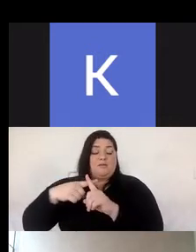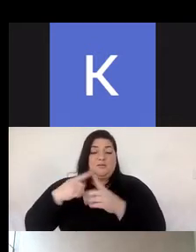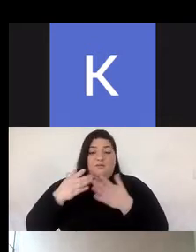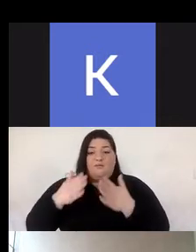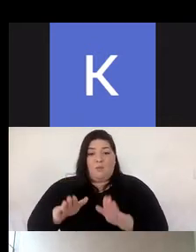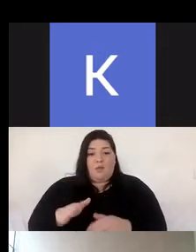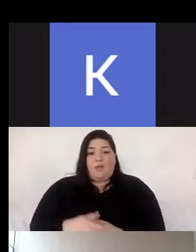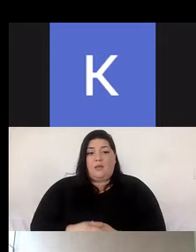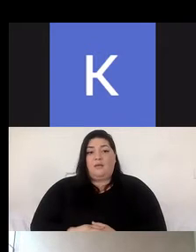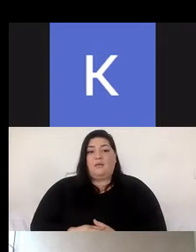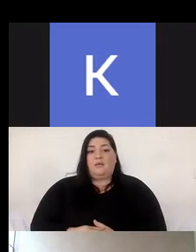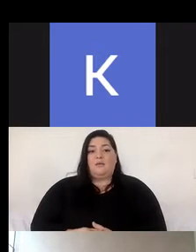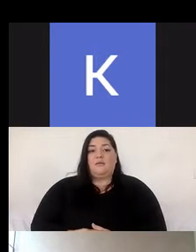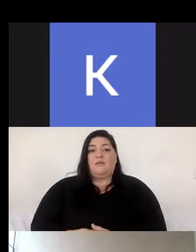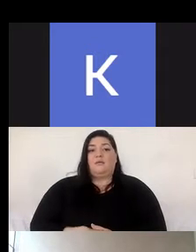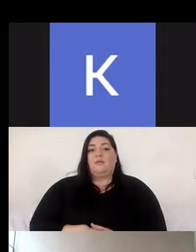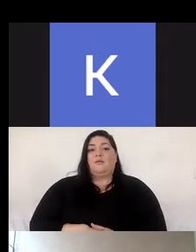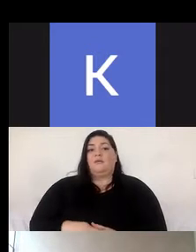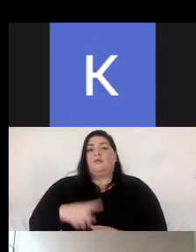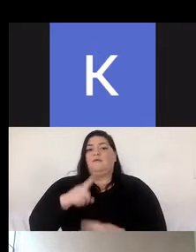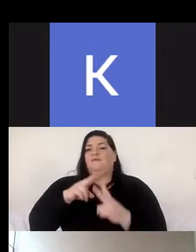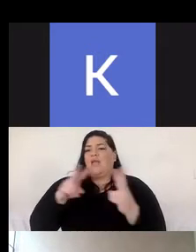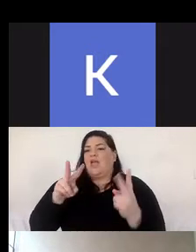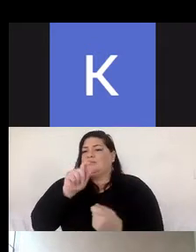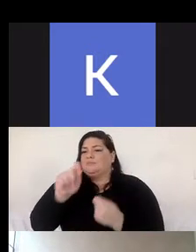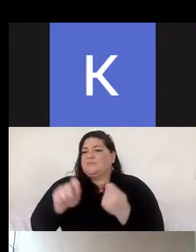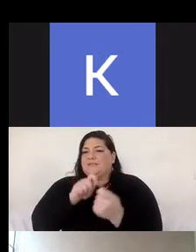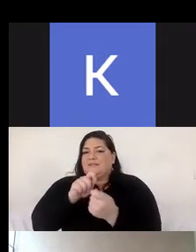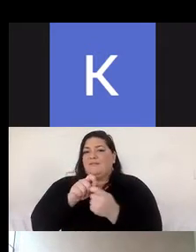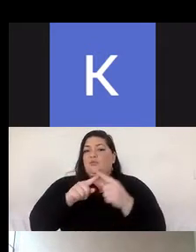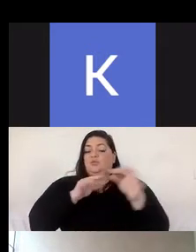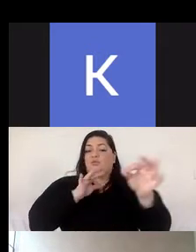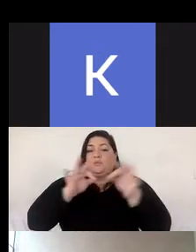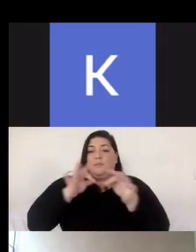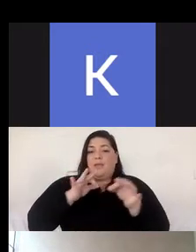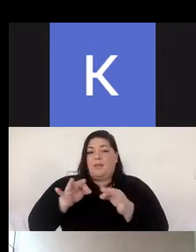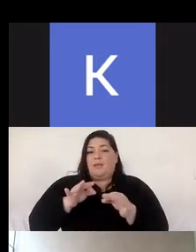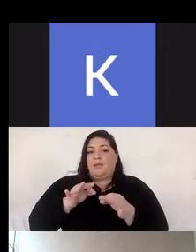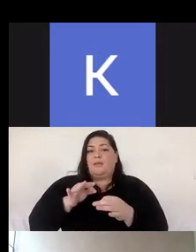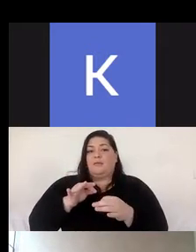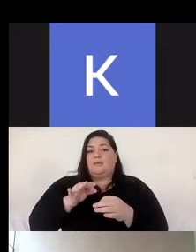It also is very specific in its narration